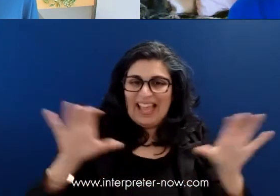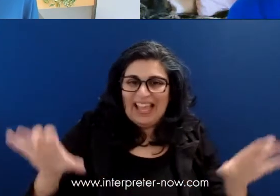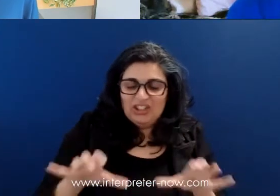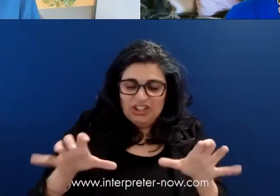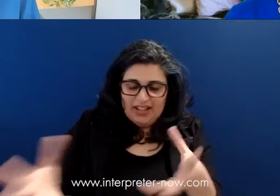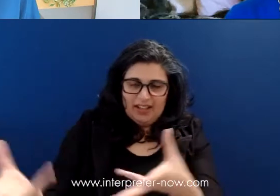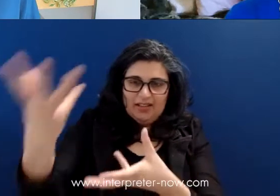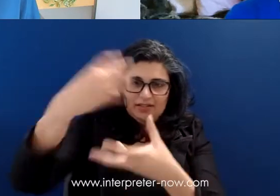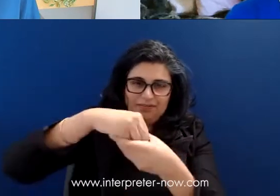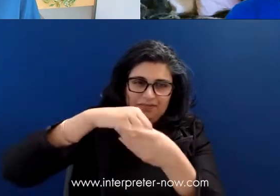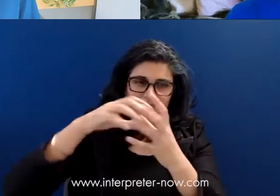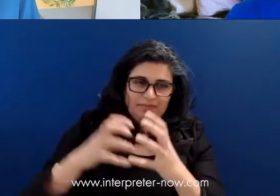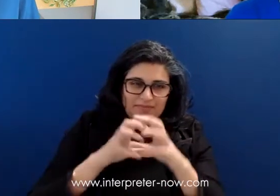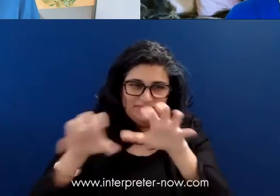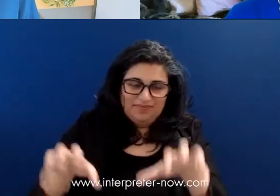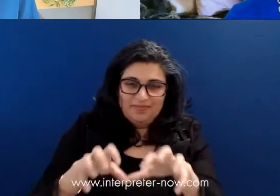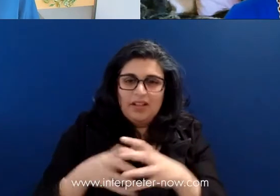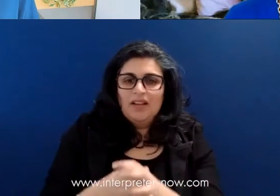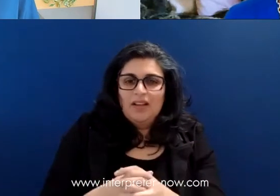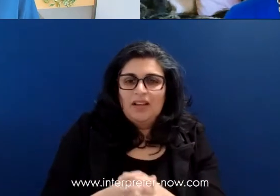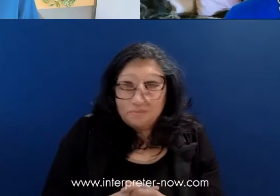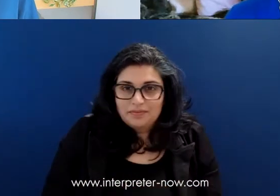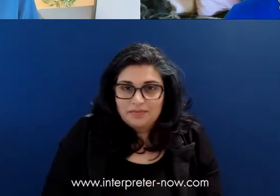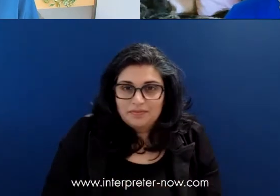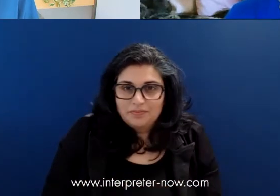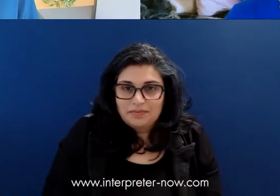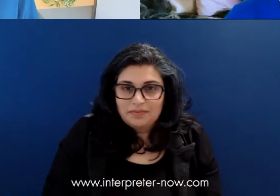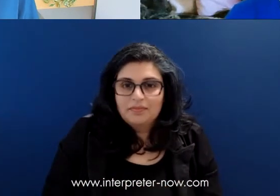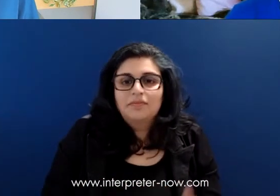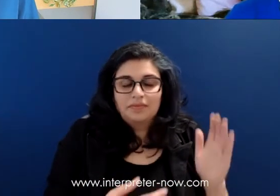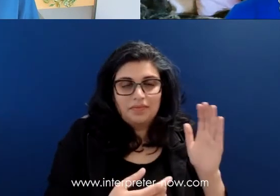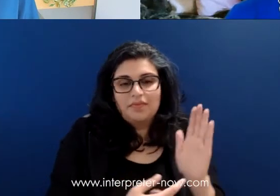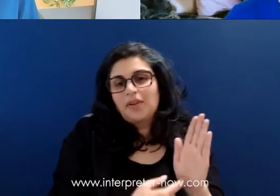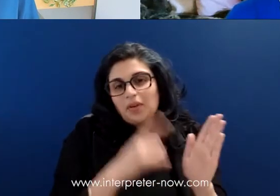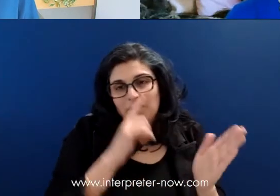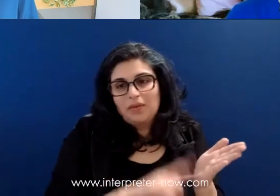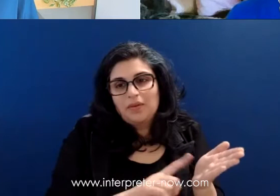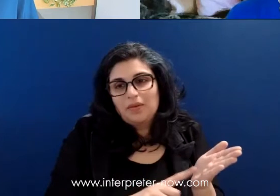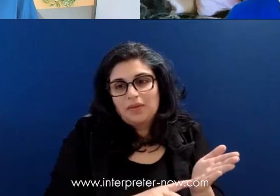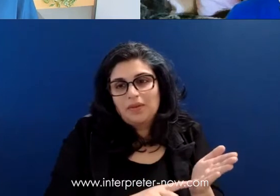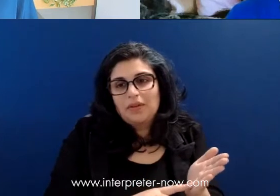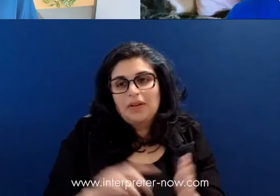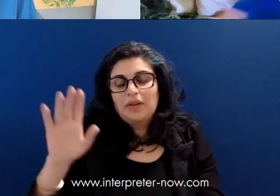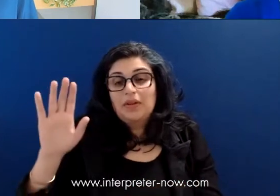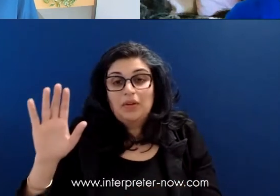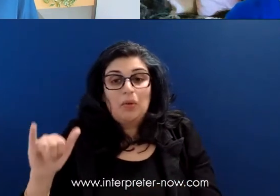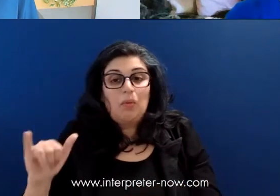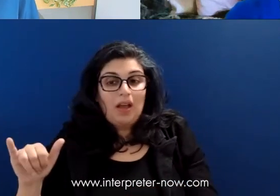So, in the literature, there's some research by Decety and colleagues, and I think their